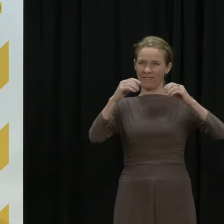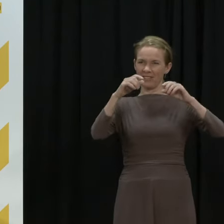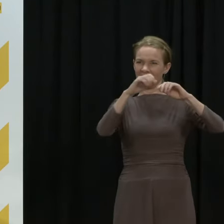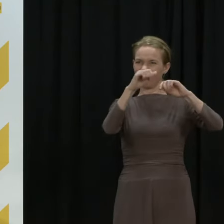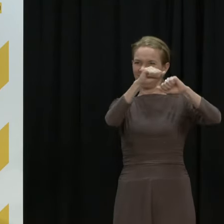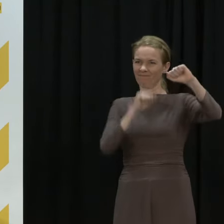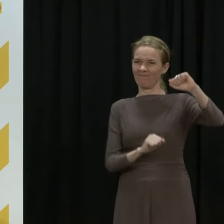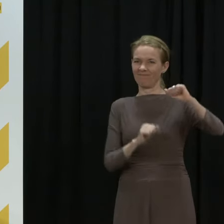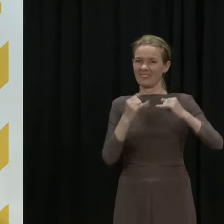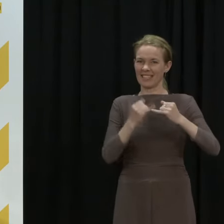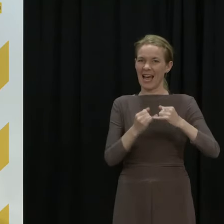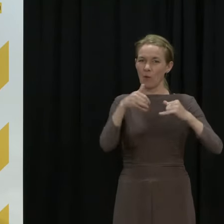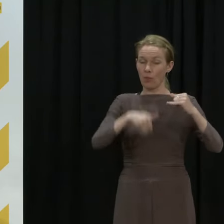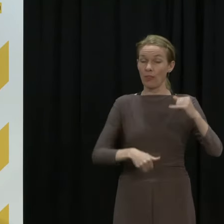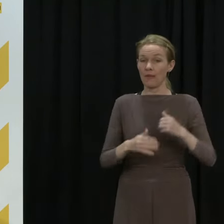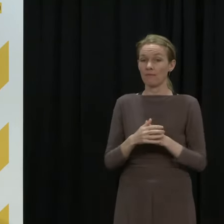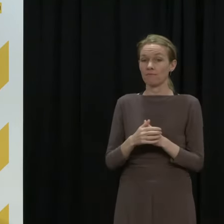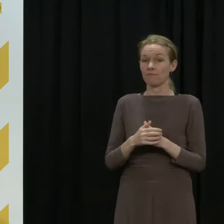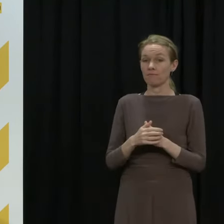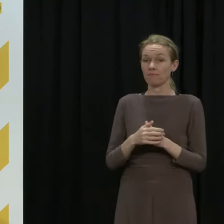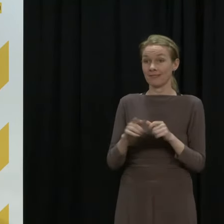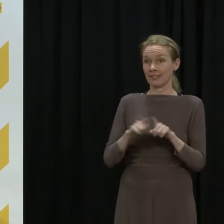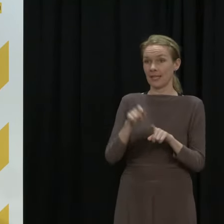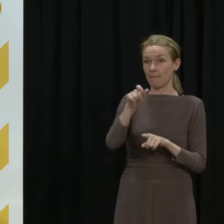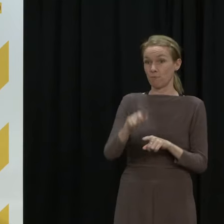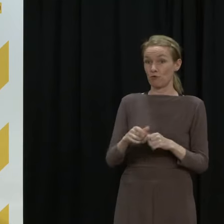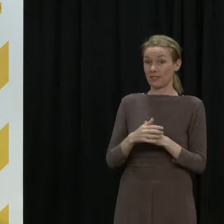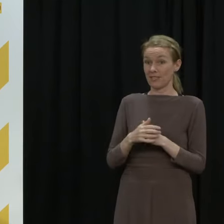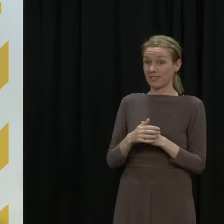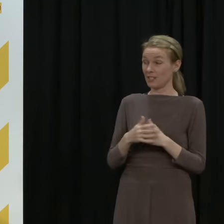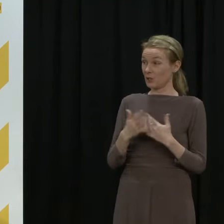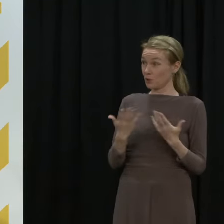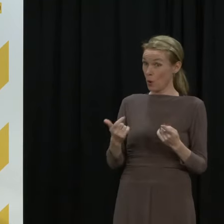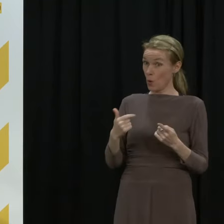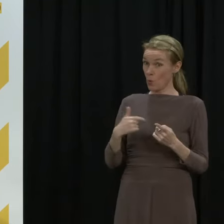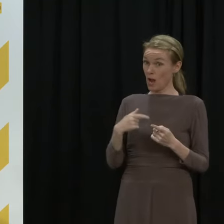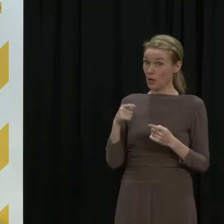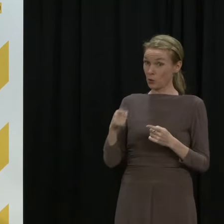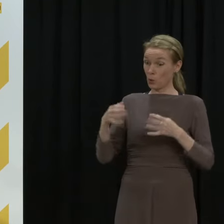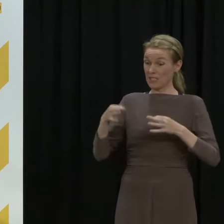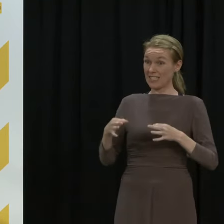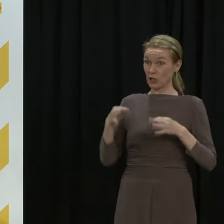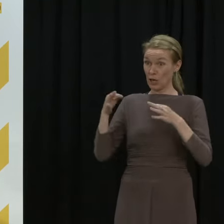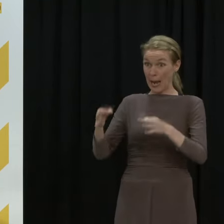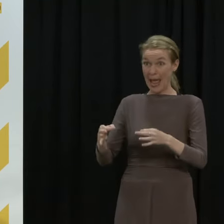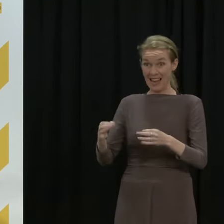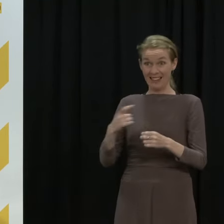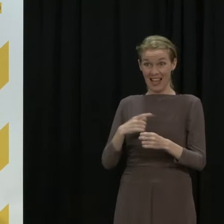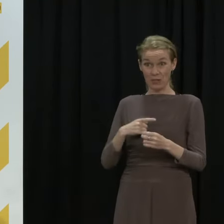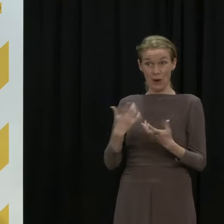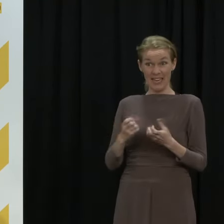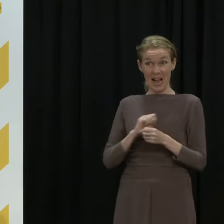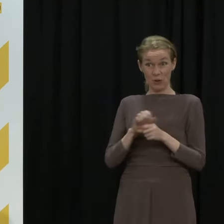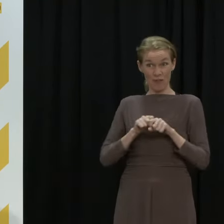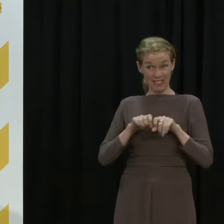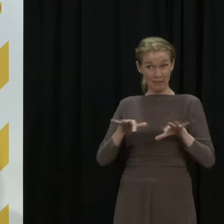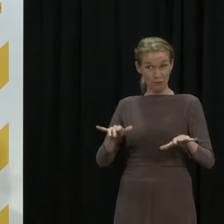to look for symptoms and to make sure the following the guidance of the public health teams are doing the contact